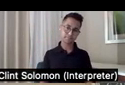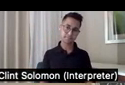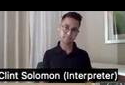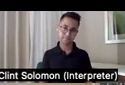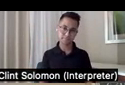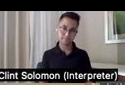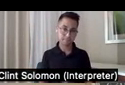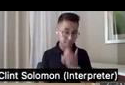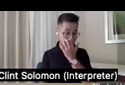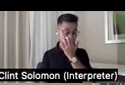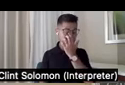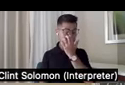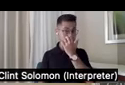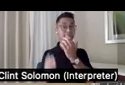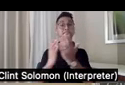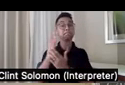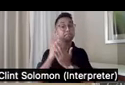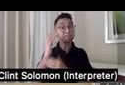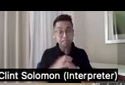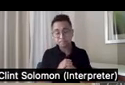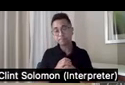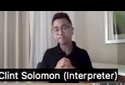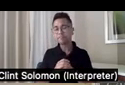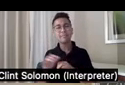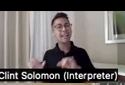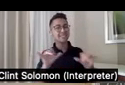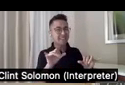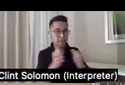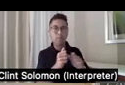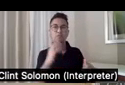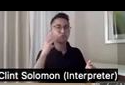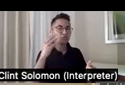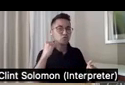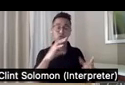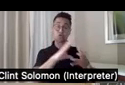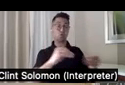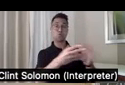all right so like we did with story boxes let's think about implementing them